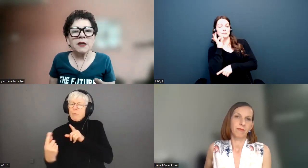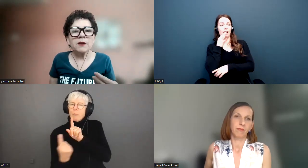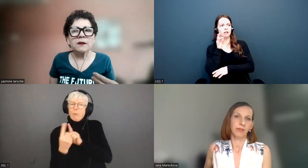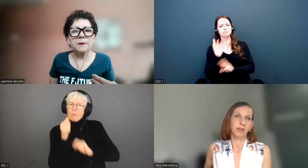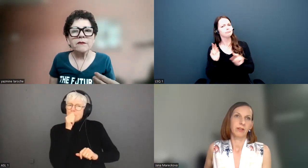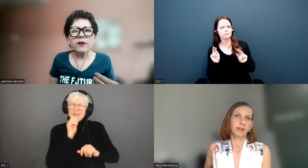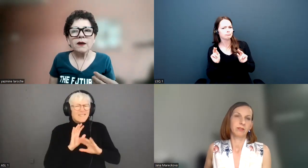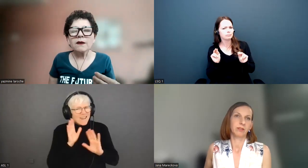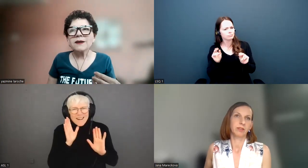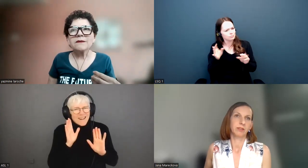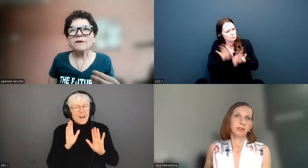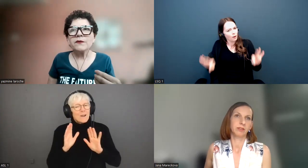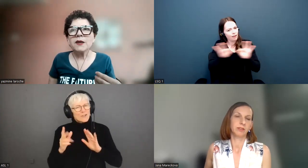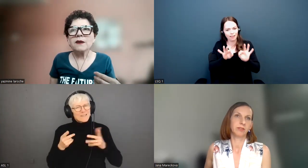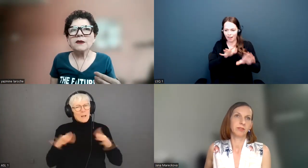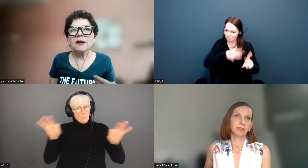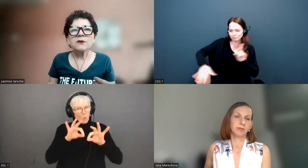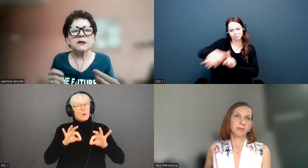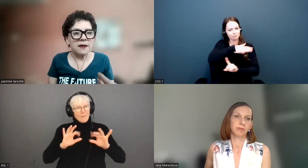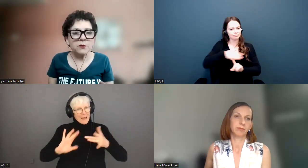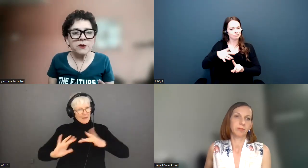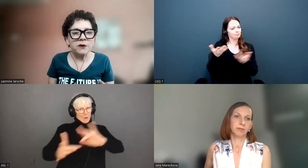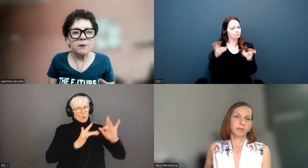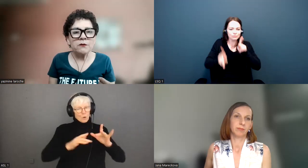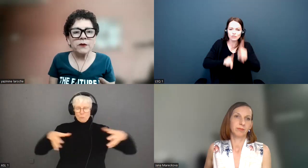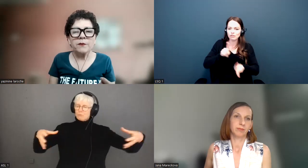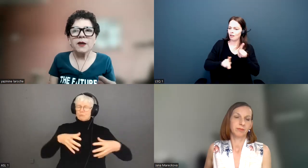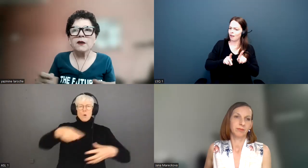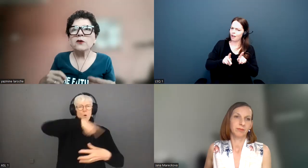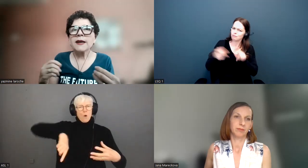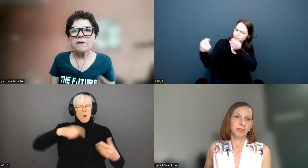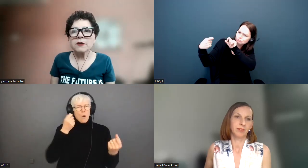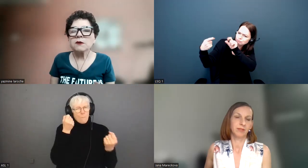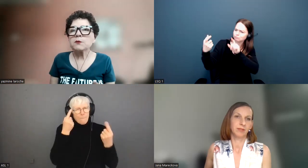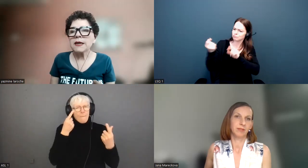people I don't know they they understand where you're coming from you're not having to explain